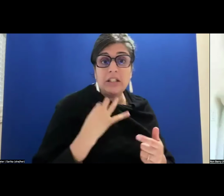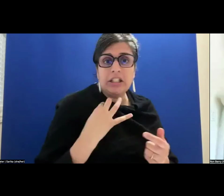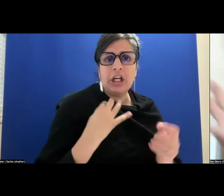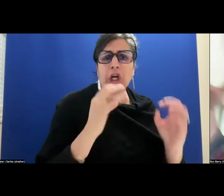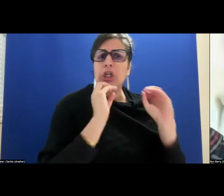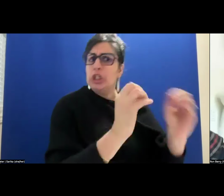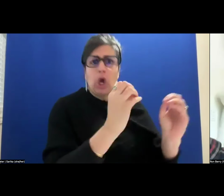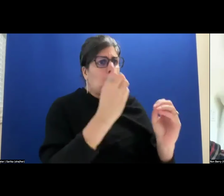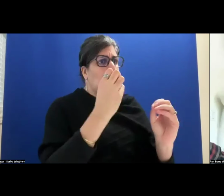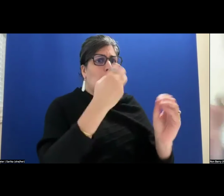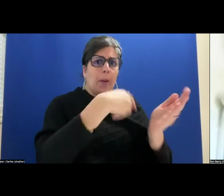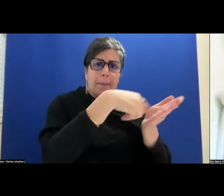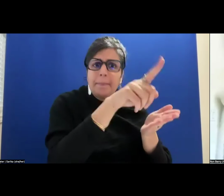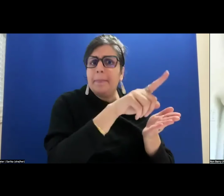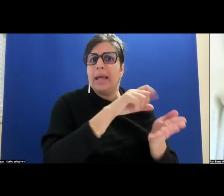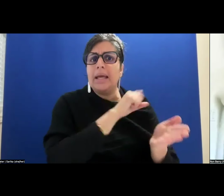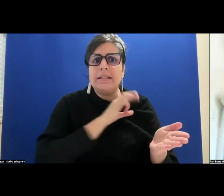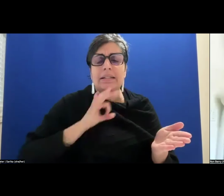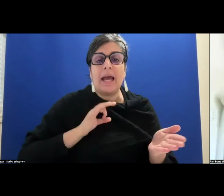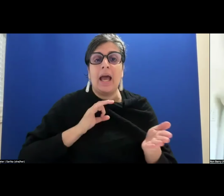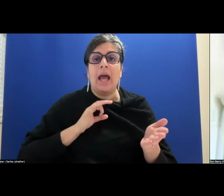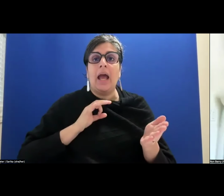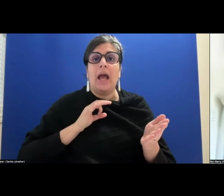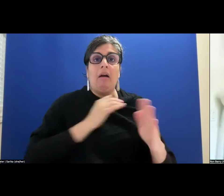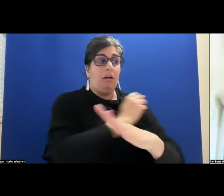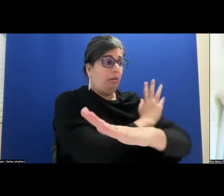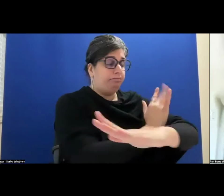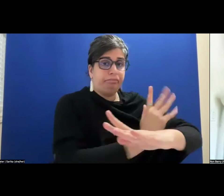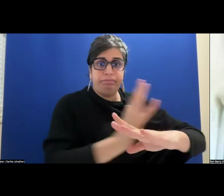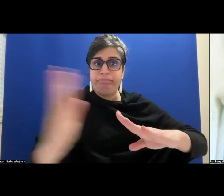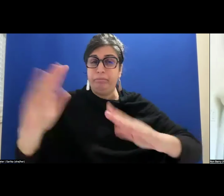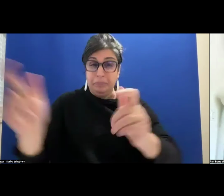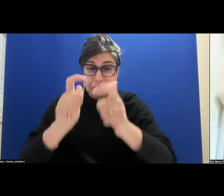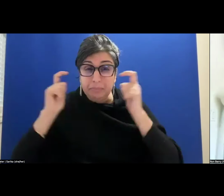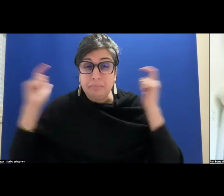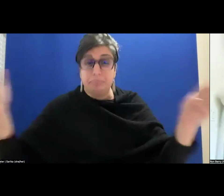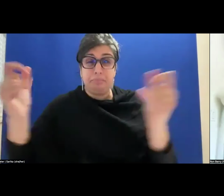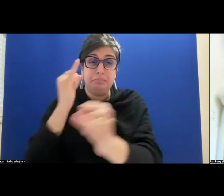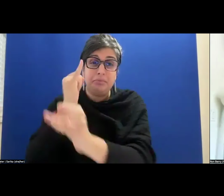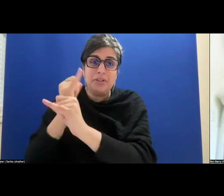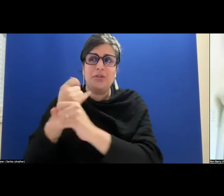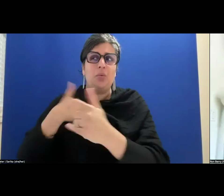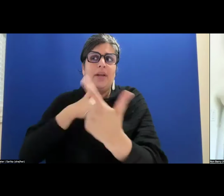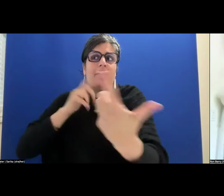all the way up to, like, big institutions. And we can sort of leverage and redirect some of those resources that big